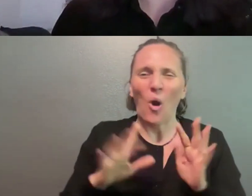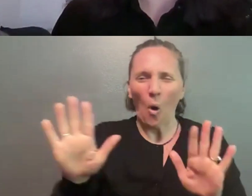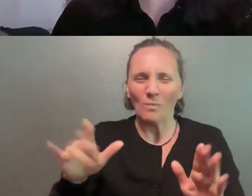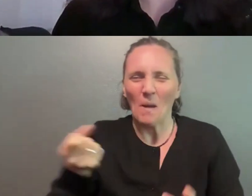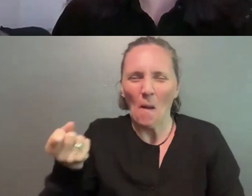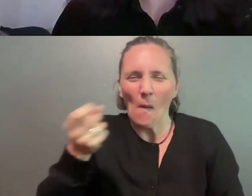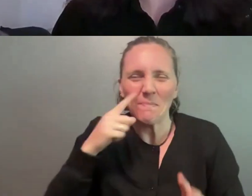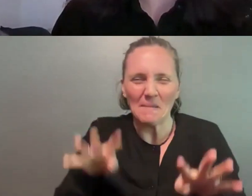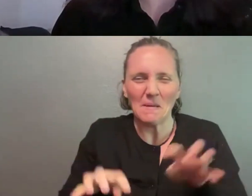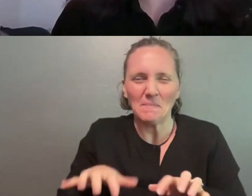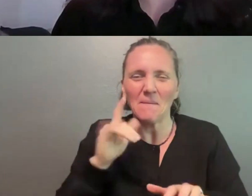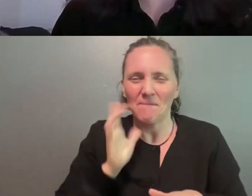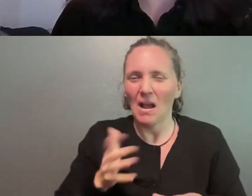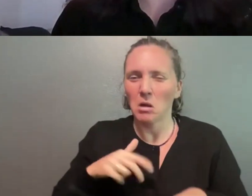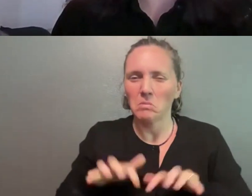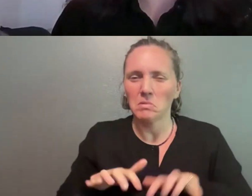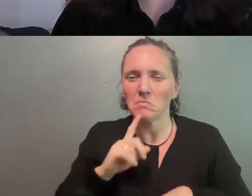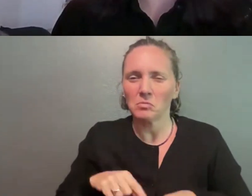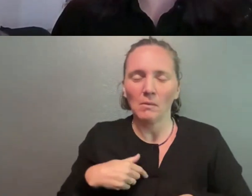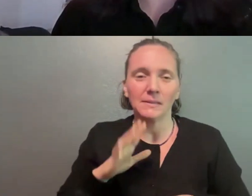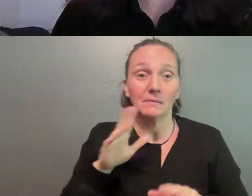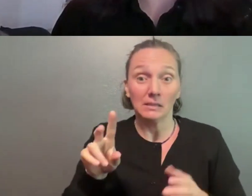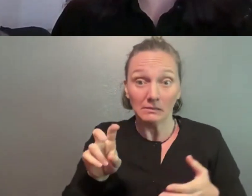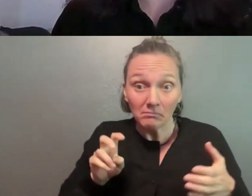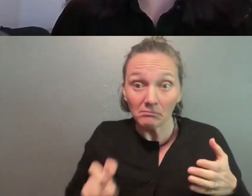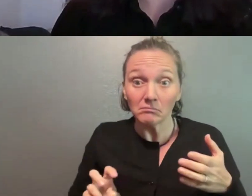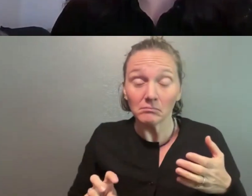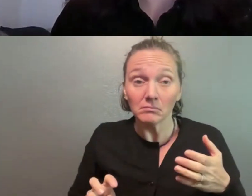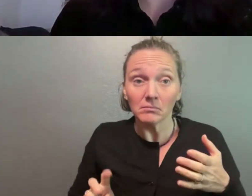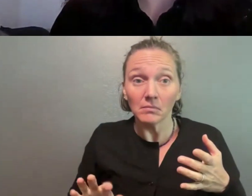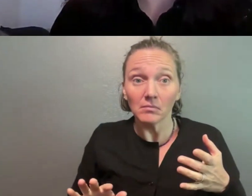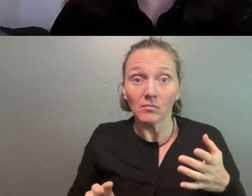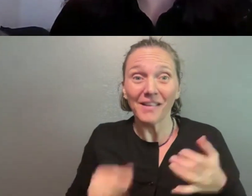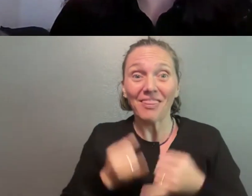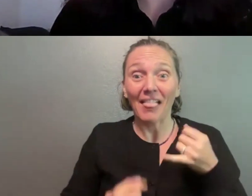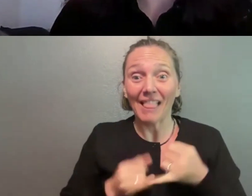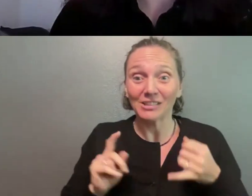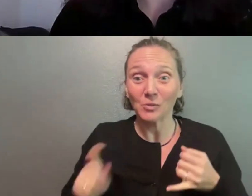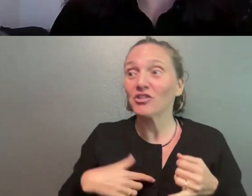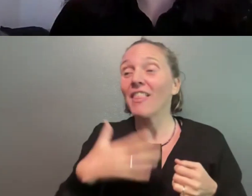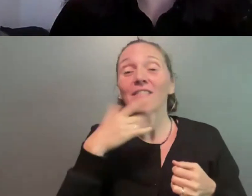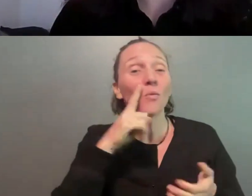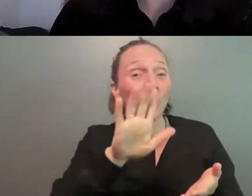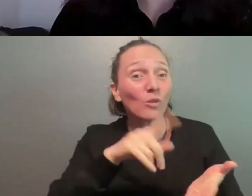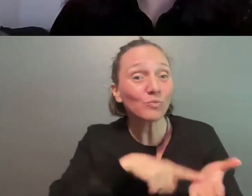I think that that would be a good idea. The last question. Thank you for your research in establishing the standard.